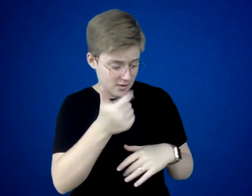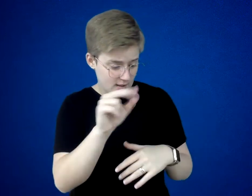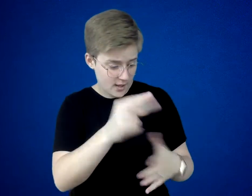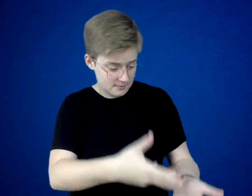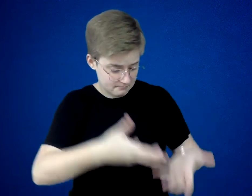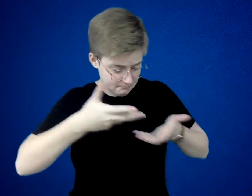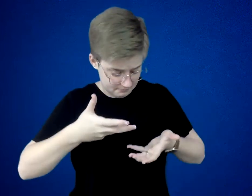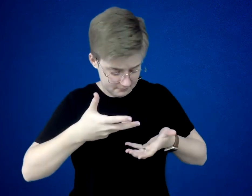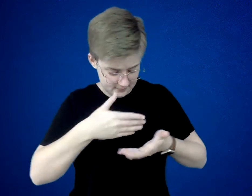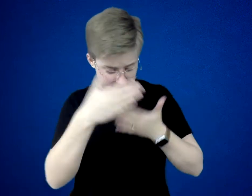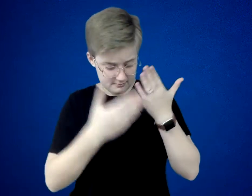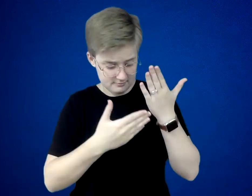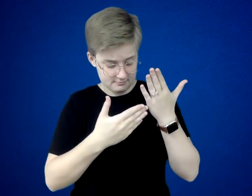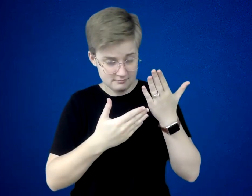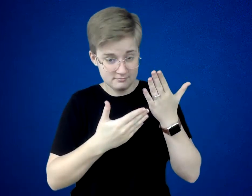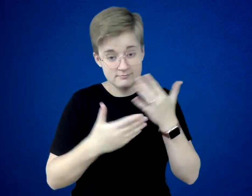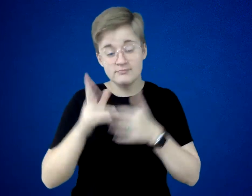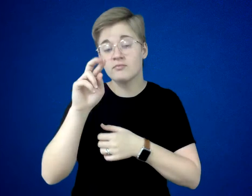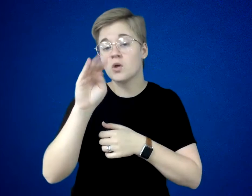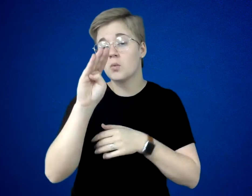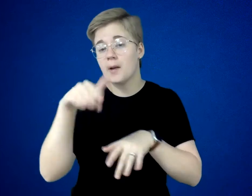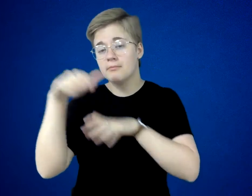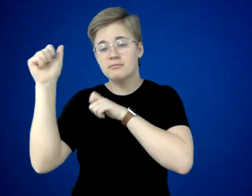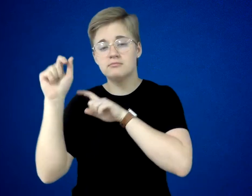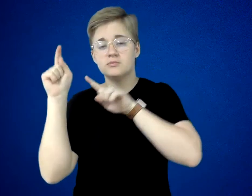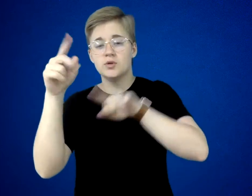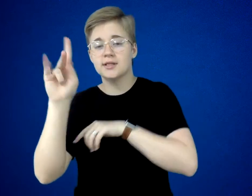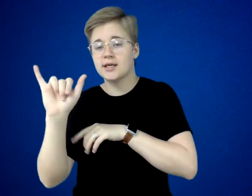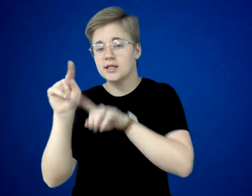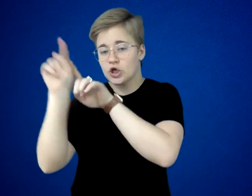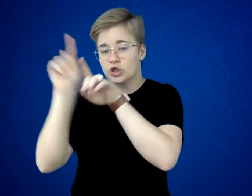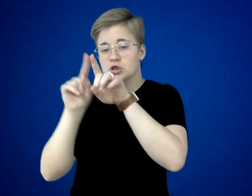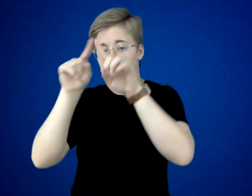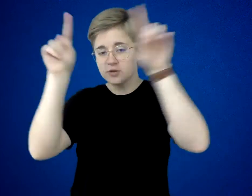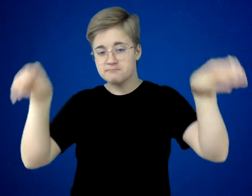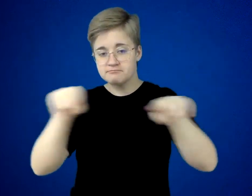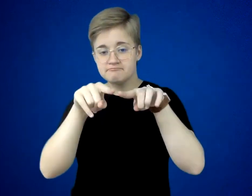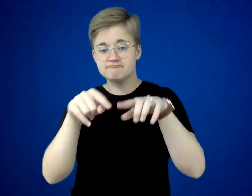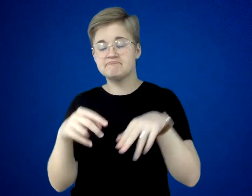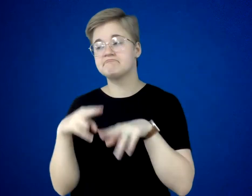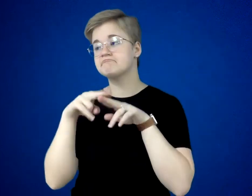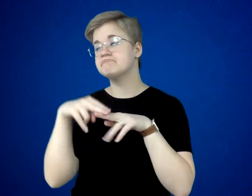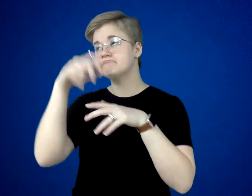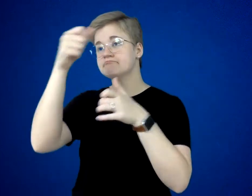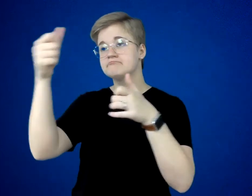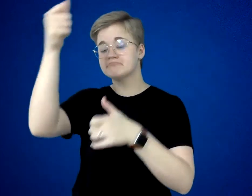Rob walked to the Kentucky Star sign. He sat down underneath it and leaned up against one of the